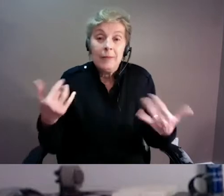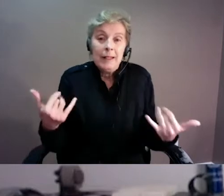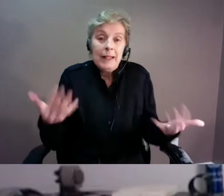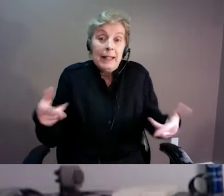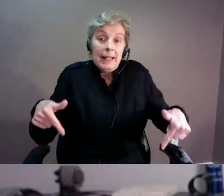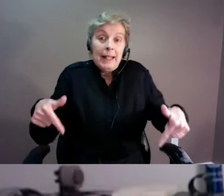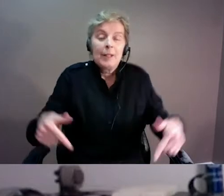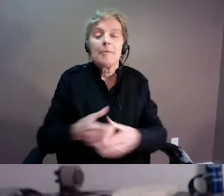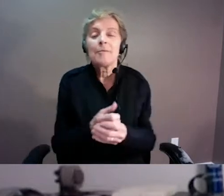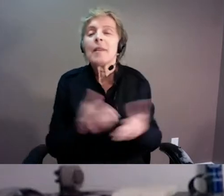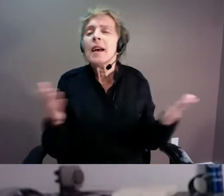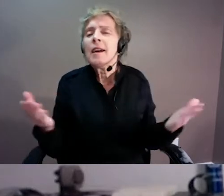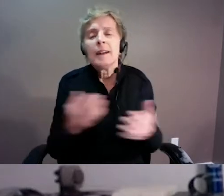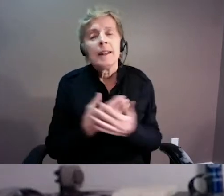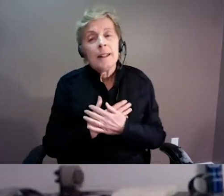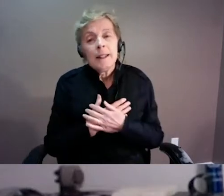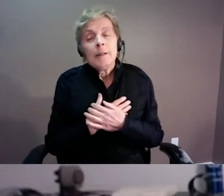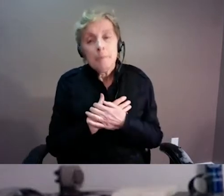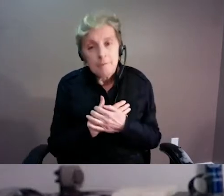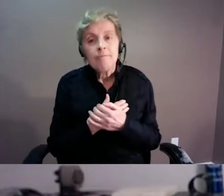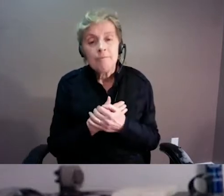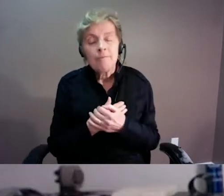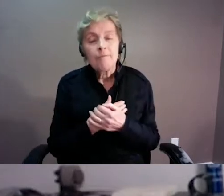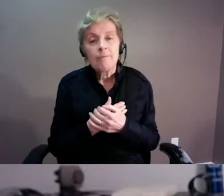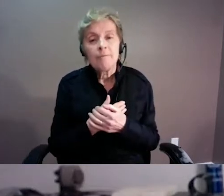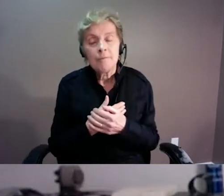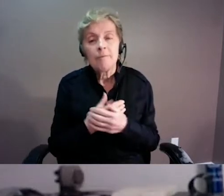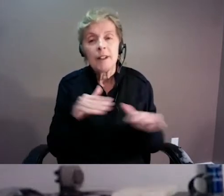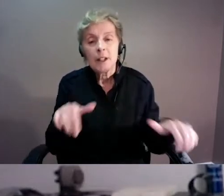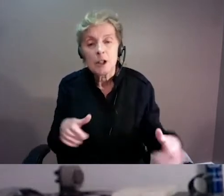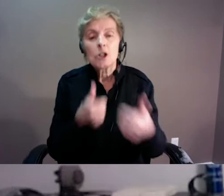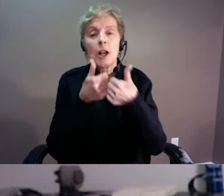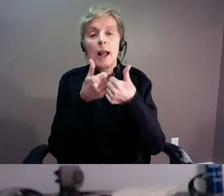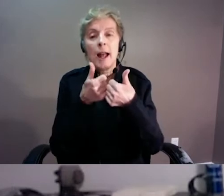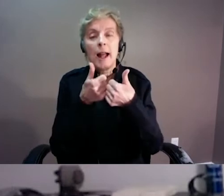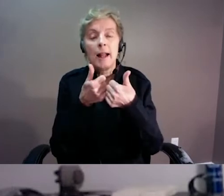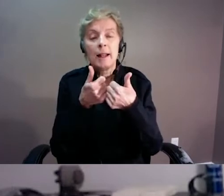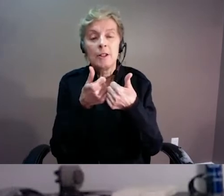It's a very, very challenging task that I've been given here today.